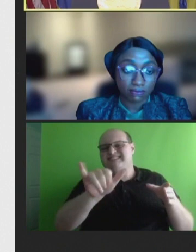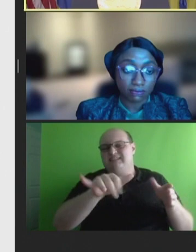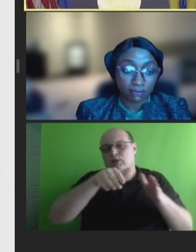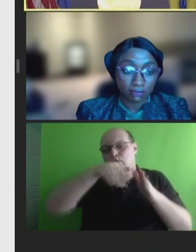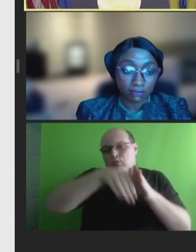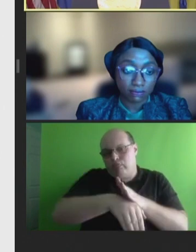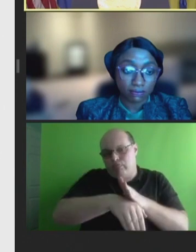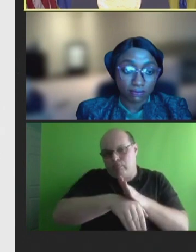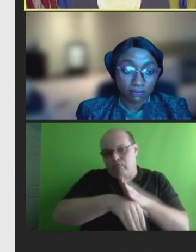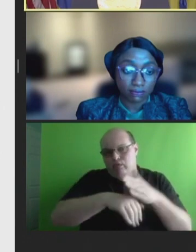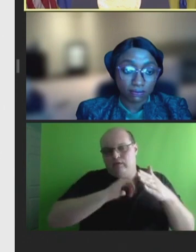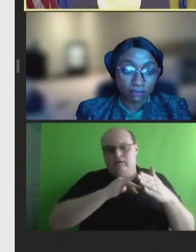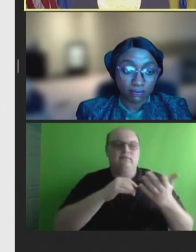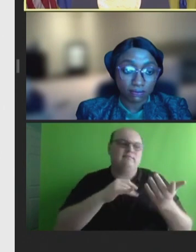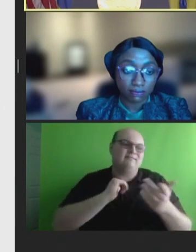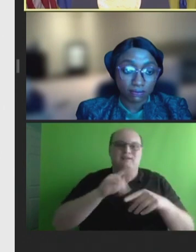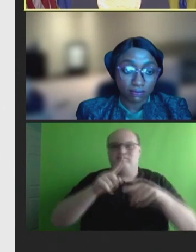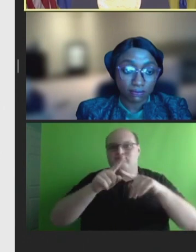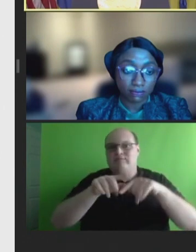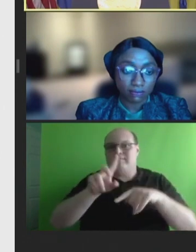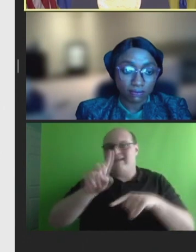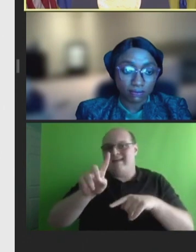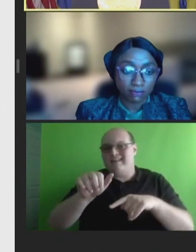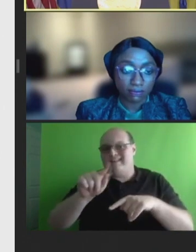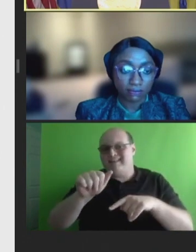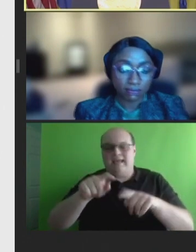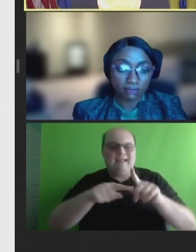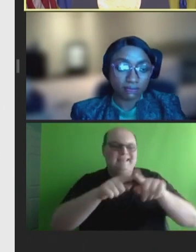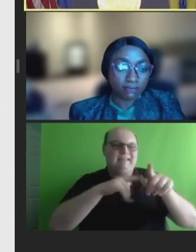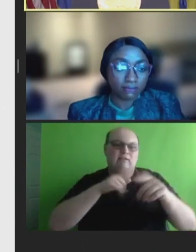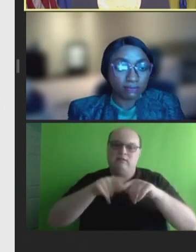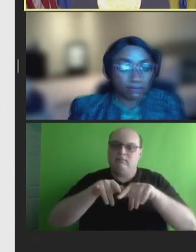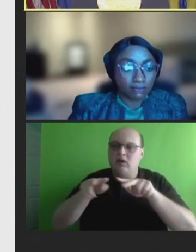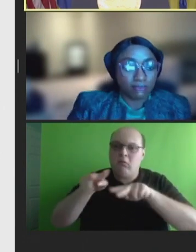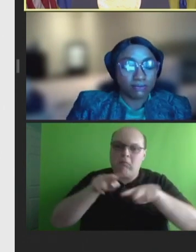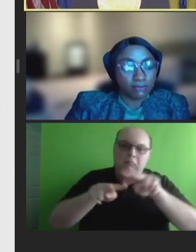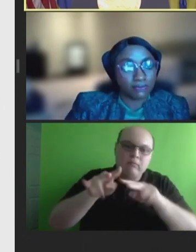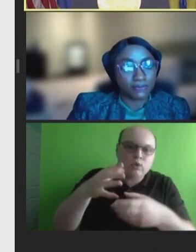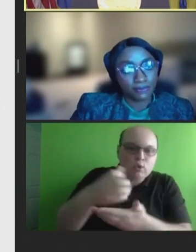depending on which data source, again, that we look at. If we looked at the National Interviews